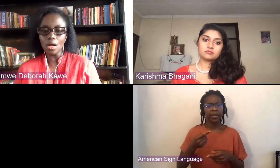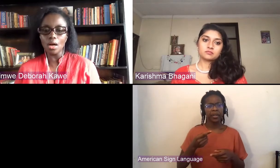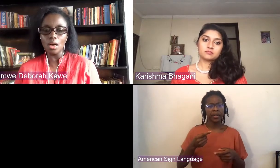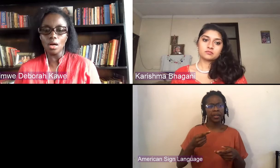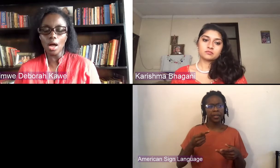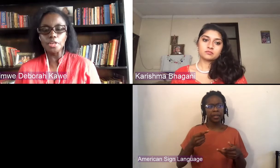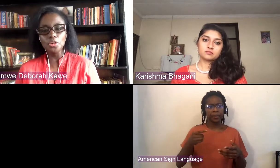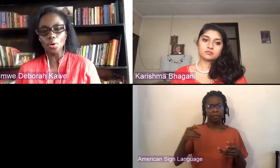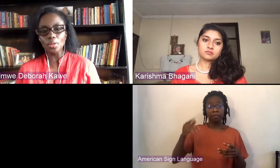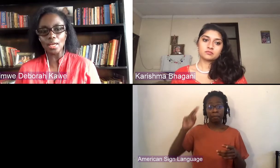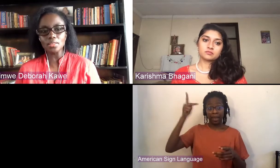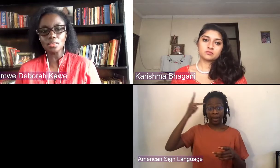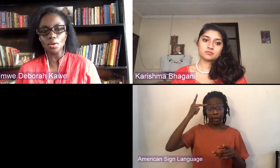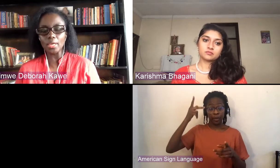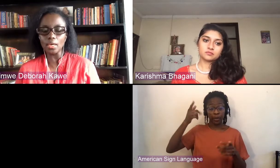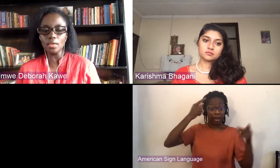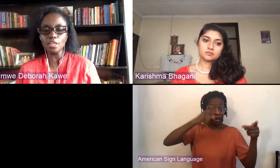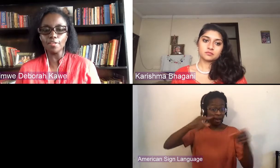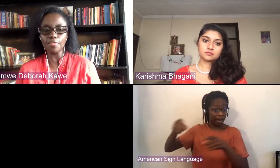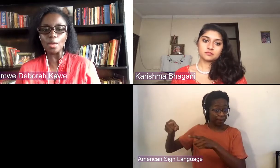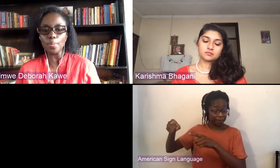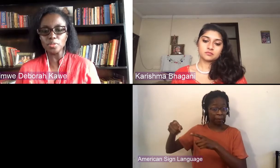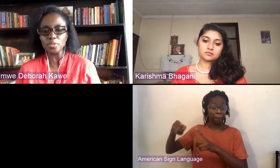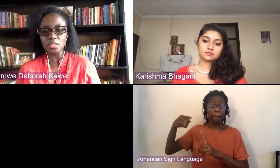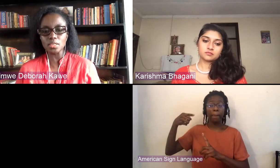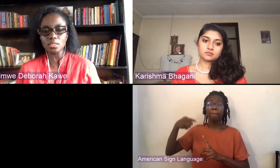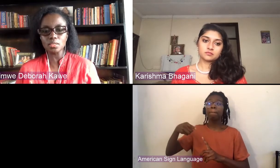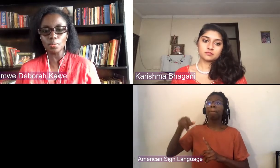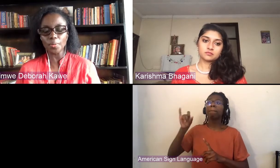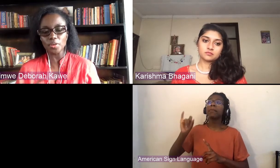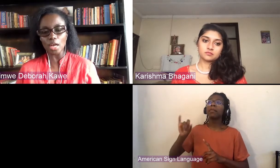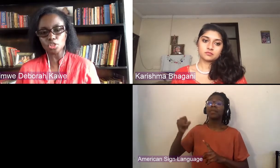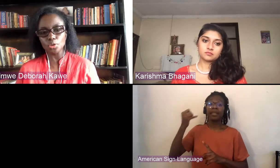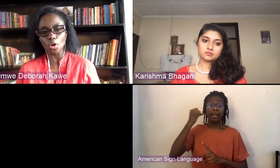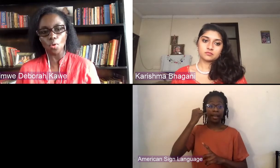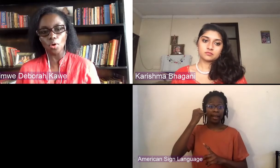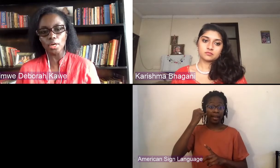and know that, okay, if I put this production on